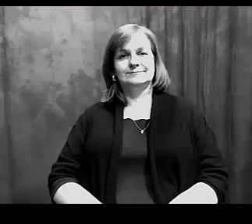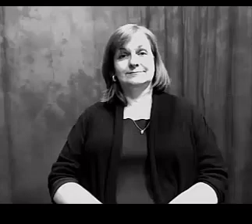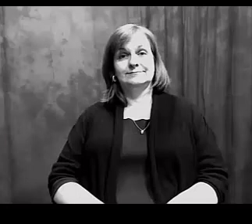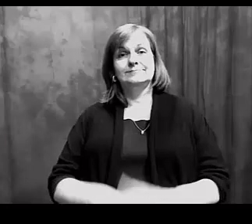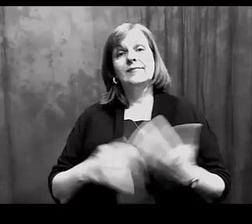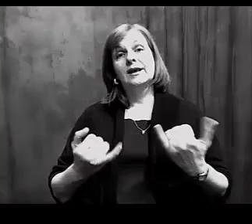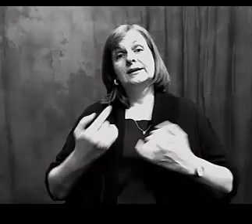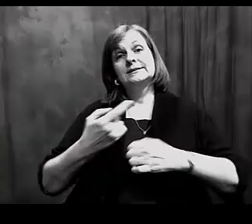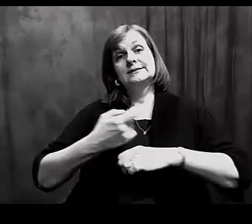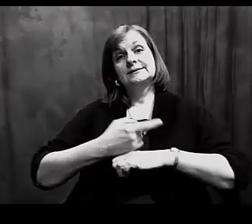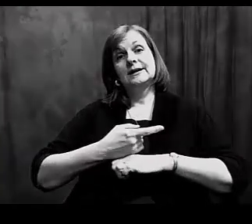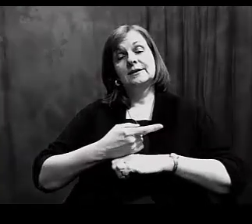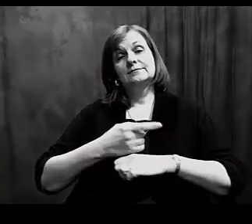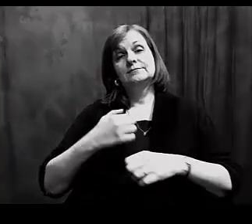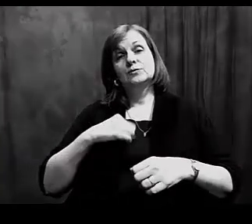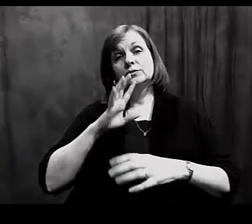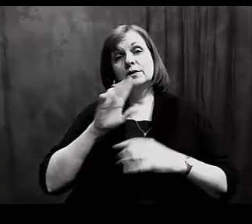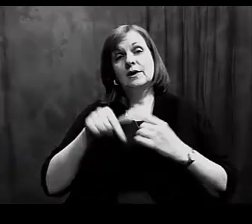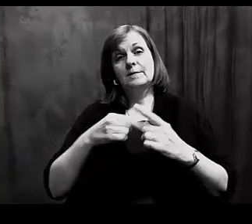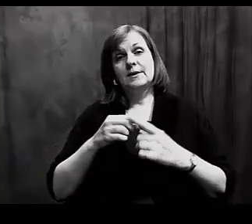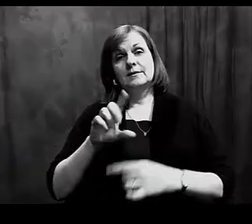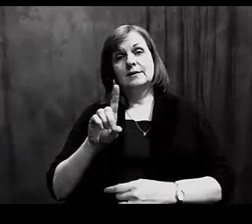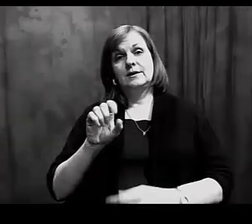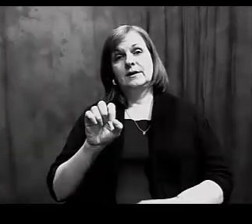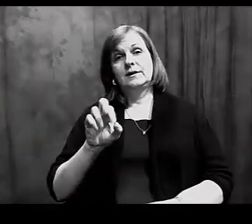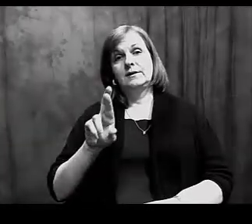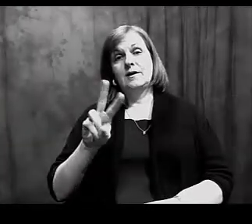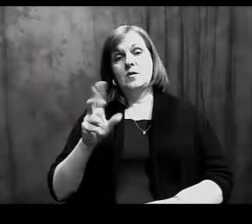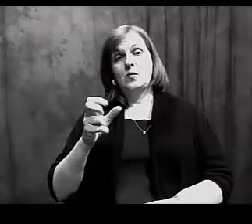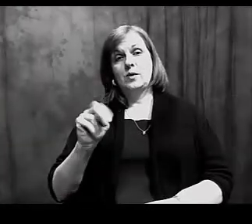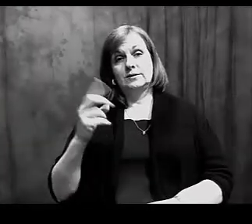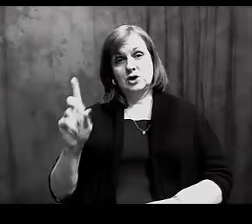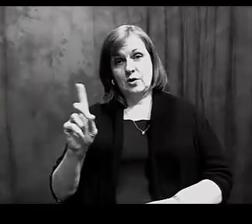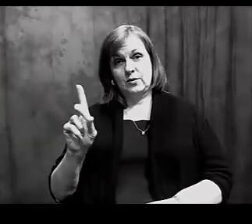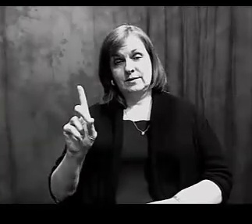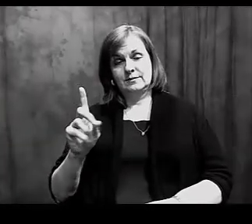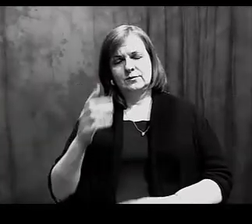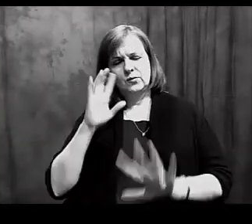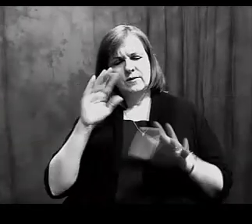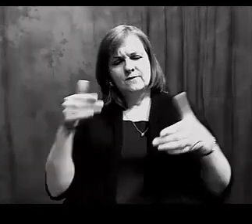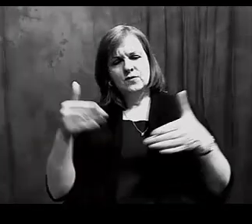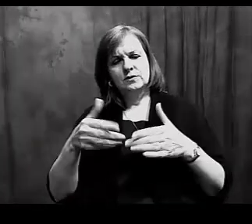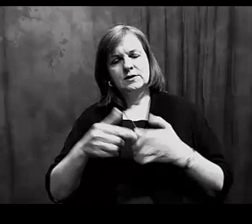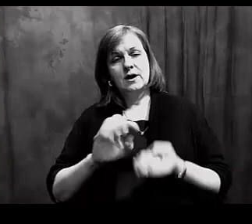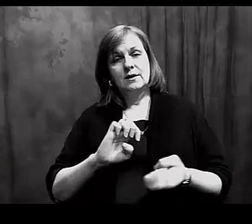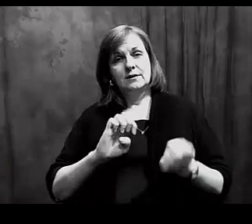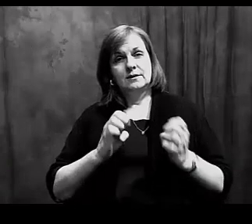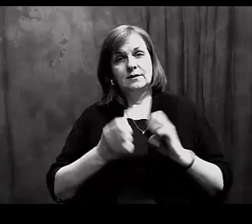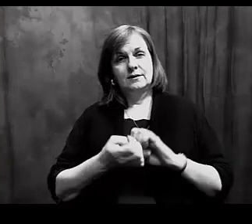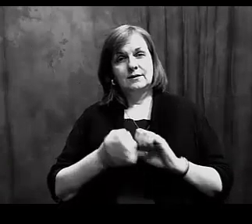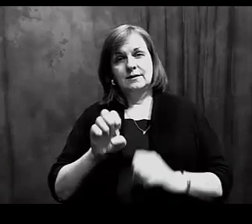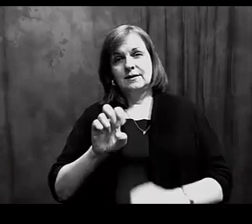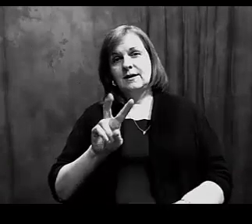Today we wanna give you an introduction to Darwin -- particularly we wanna focus on evolution